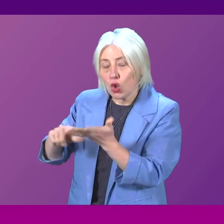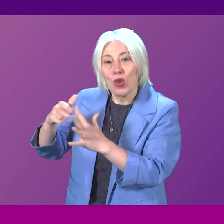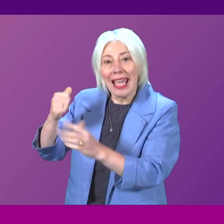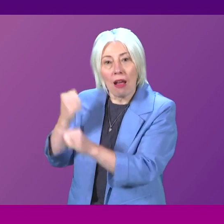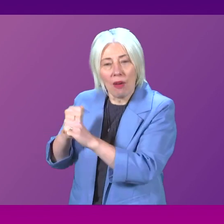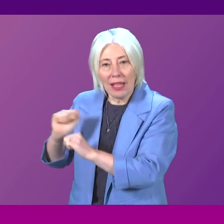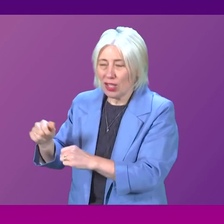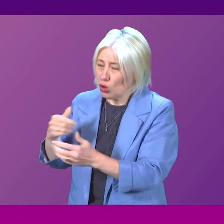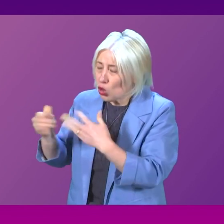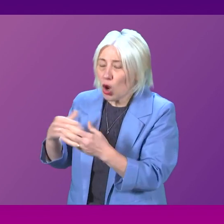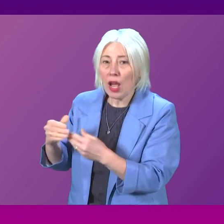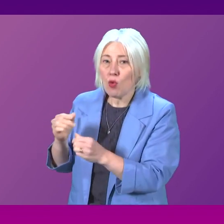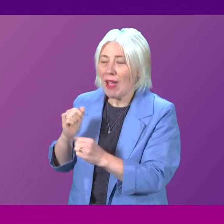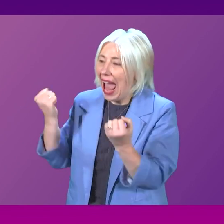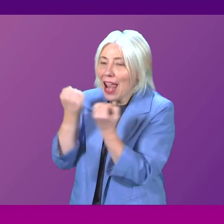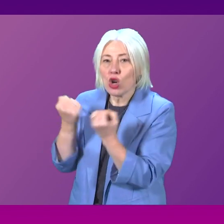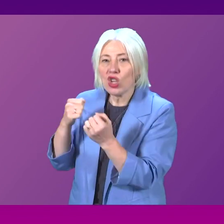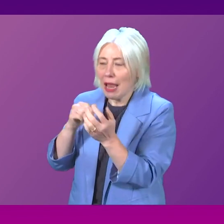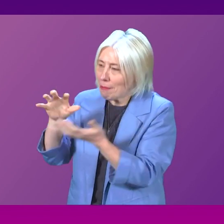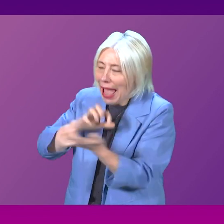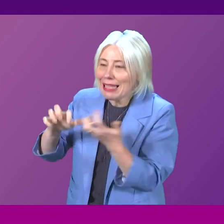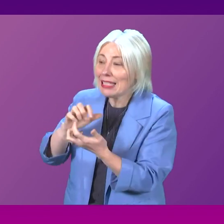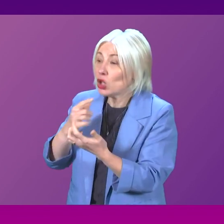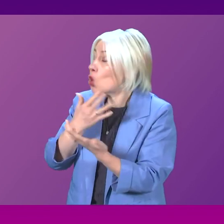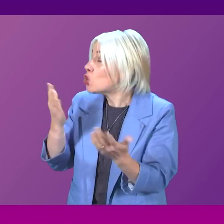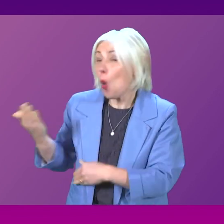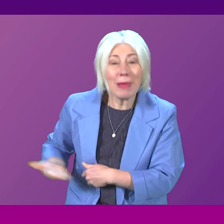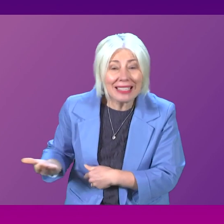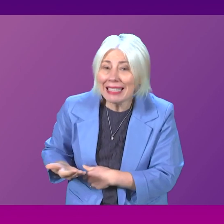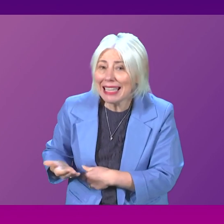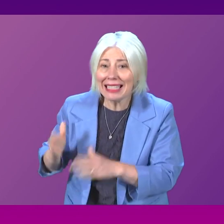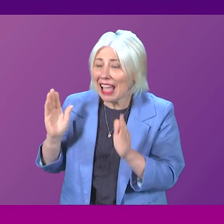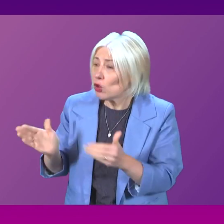so that no business in my constituency or across Scotland needs to close as a result